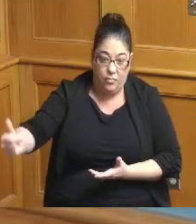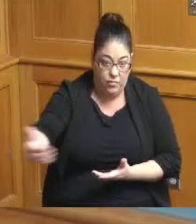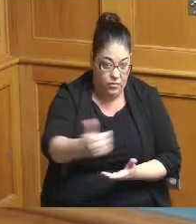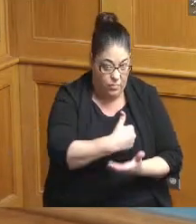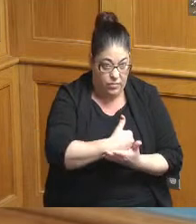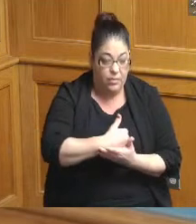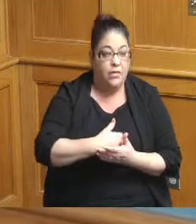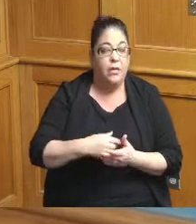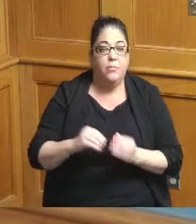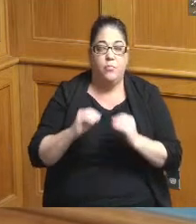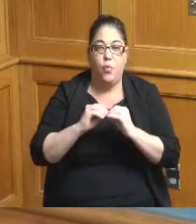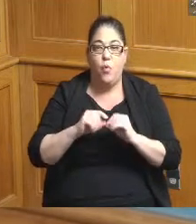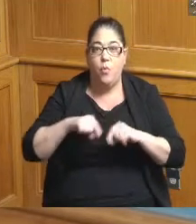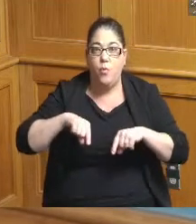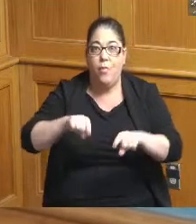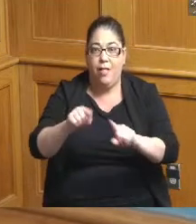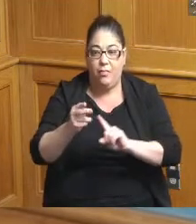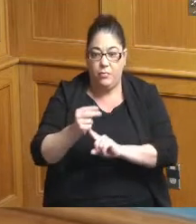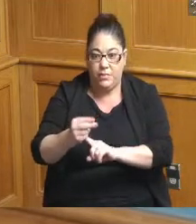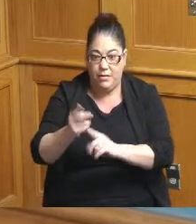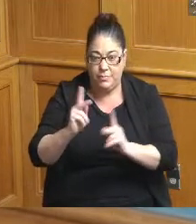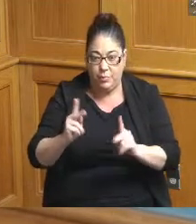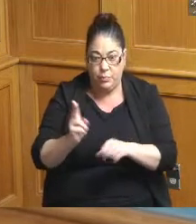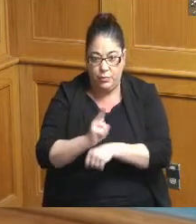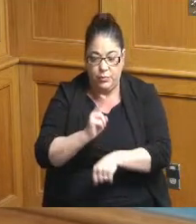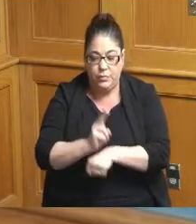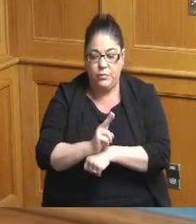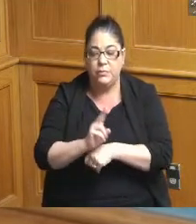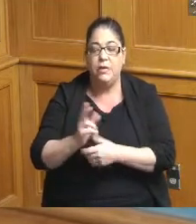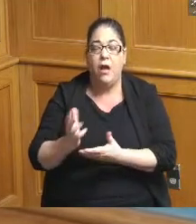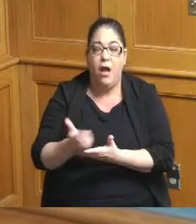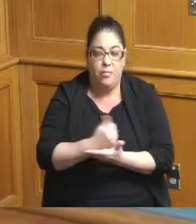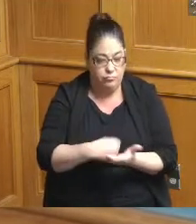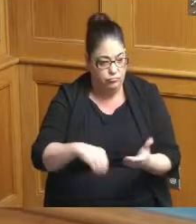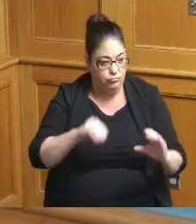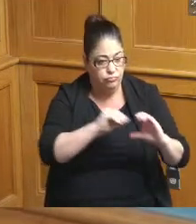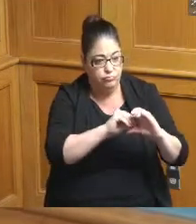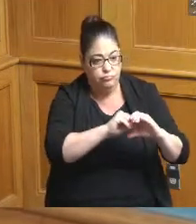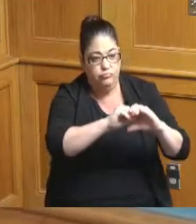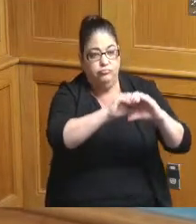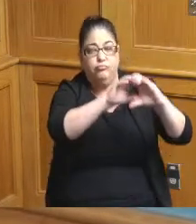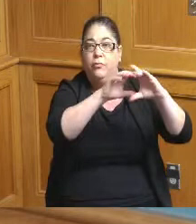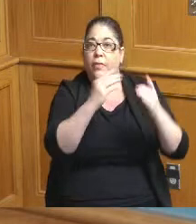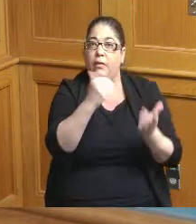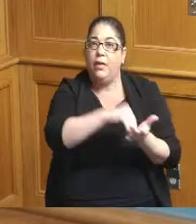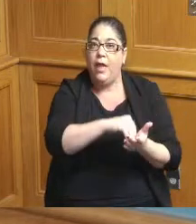of Covid pandemic but then you go on to say wow we may reserve the option I would not recommend